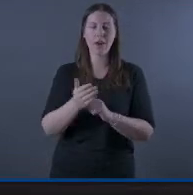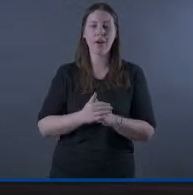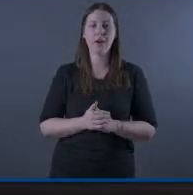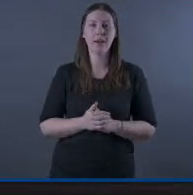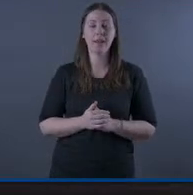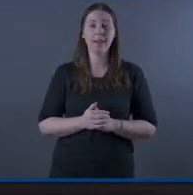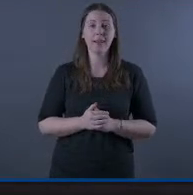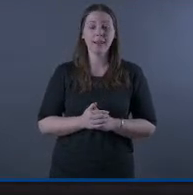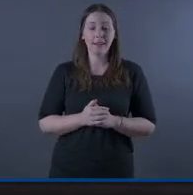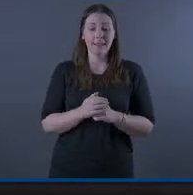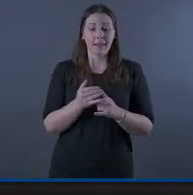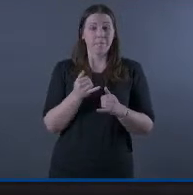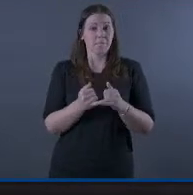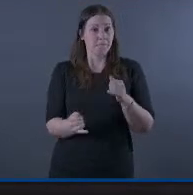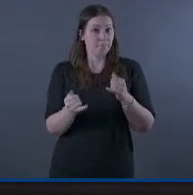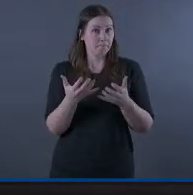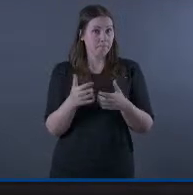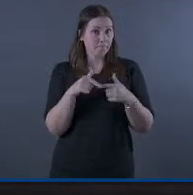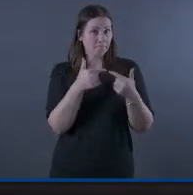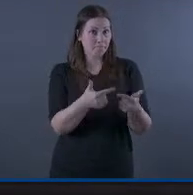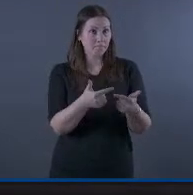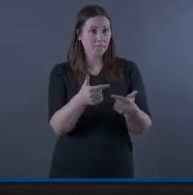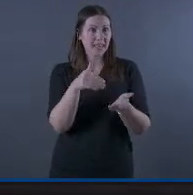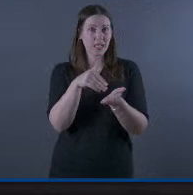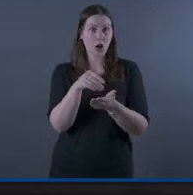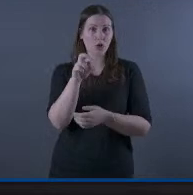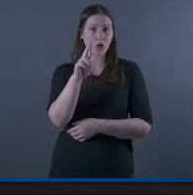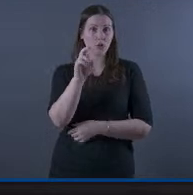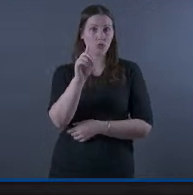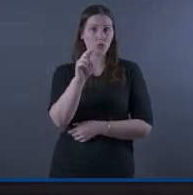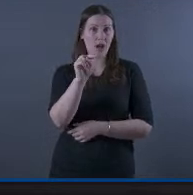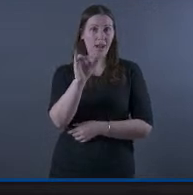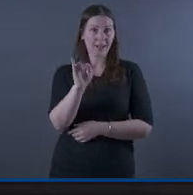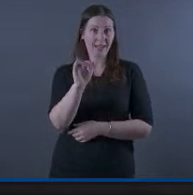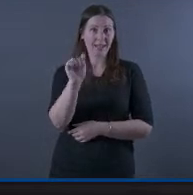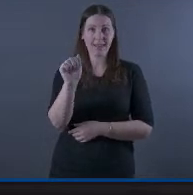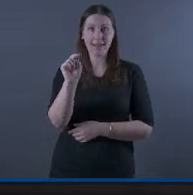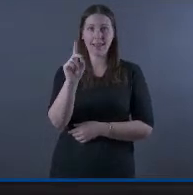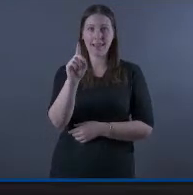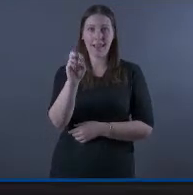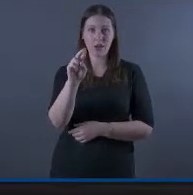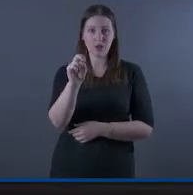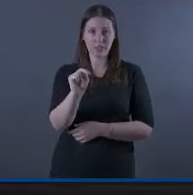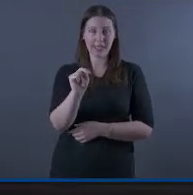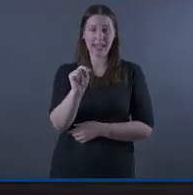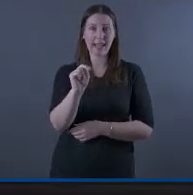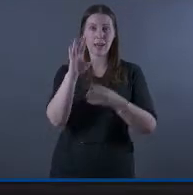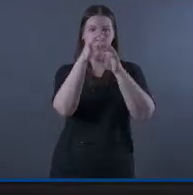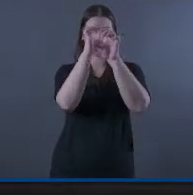who's this president and CEO of Family Care Network to give us a little overview of what's happening